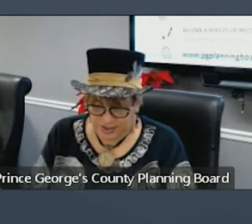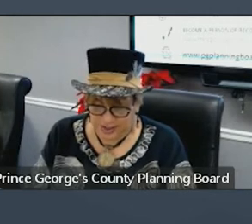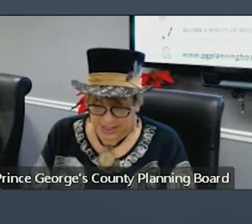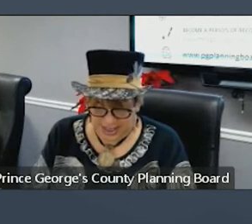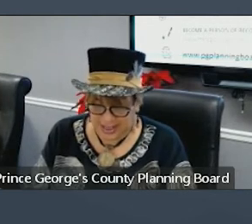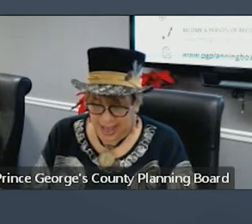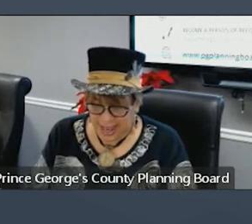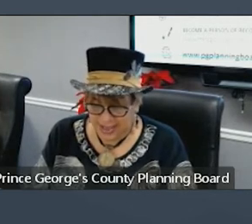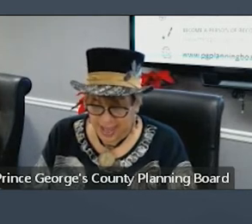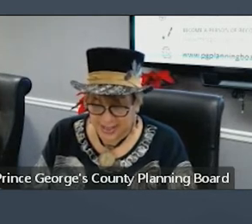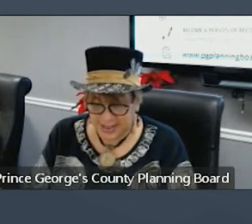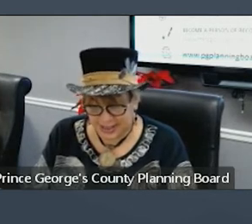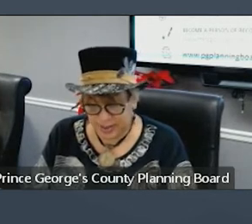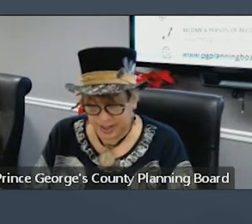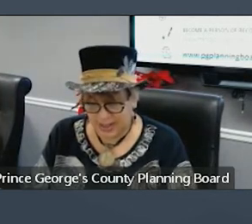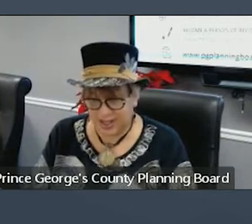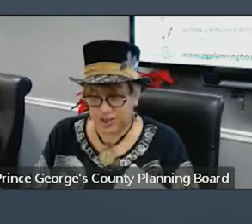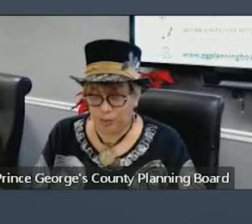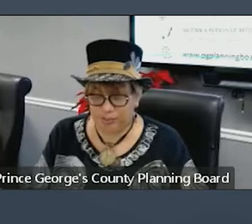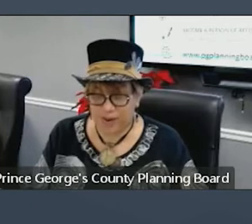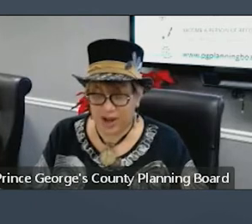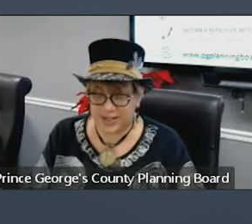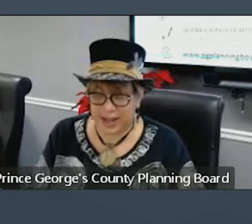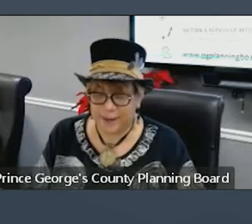And hence December 10th is Nobel prize day.